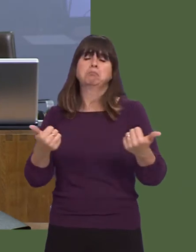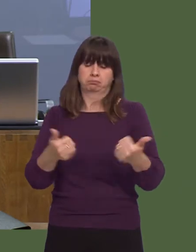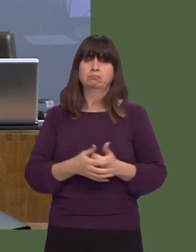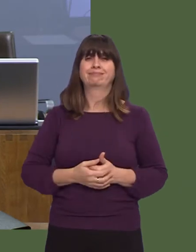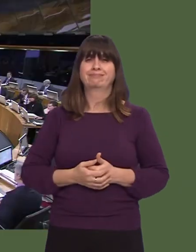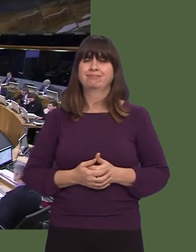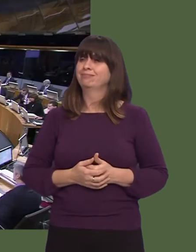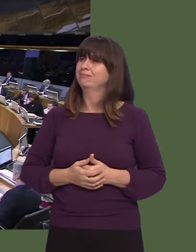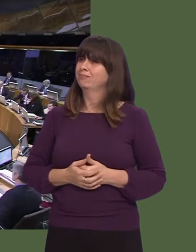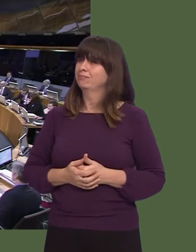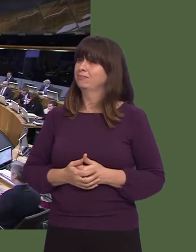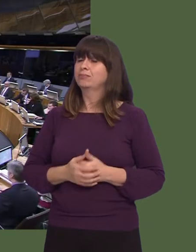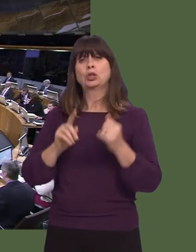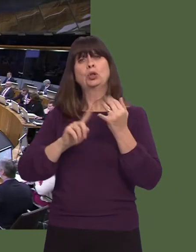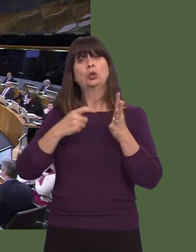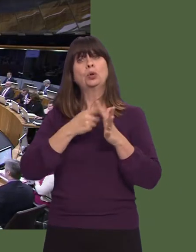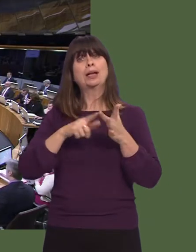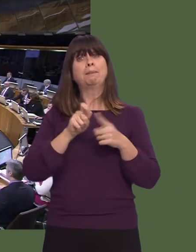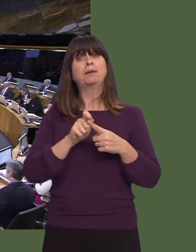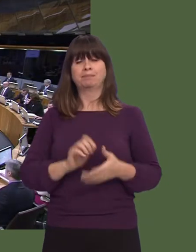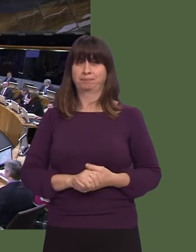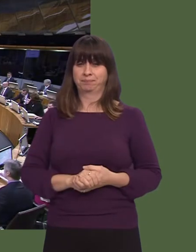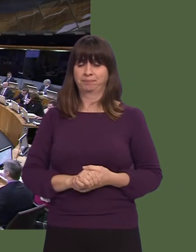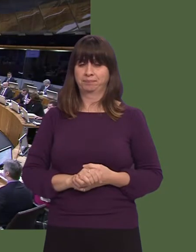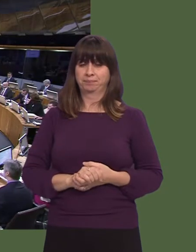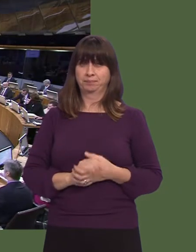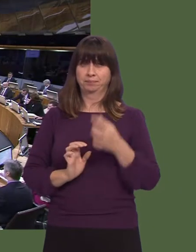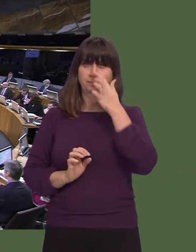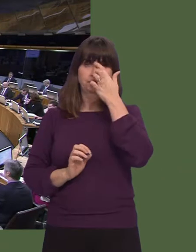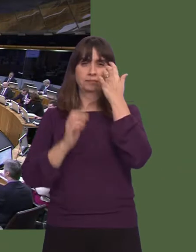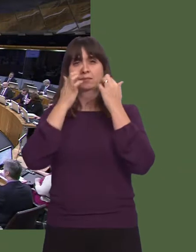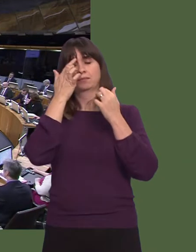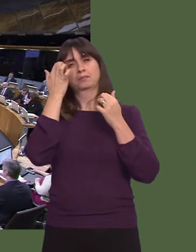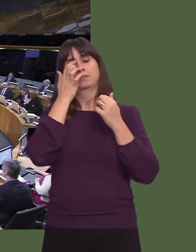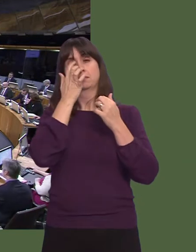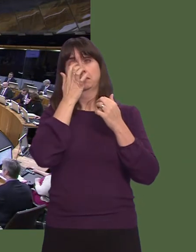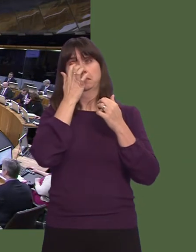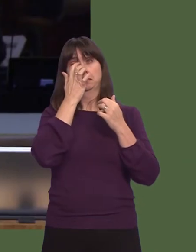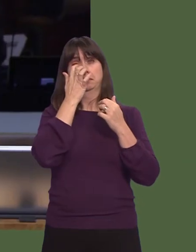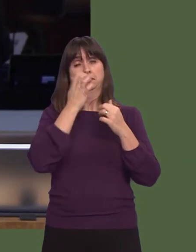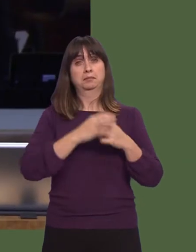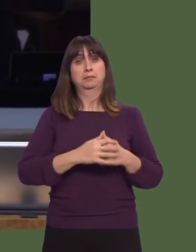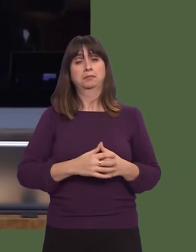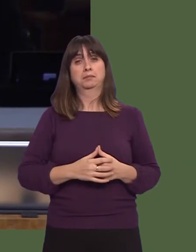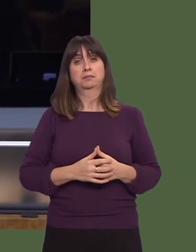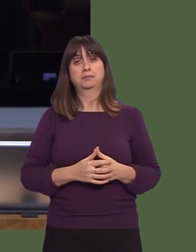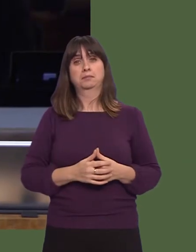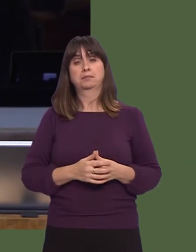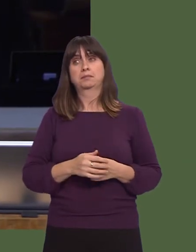Neil Hamilton. Neil Hamilton AM: Diolch yn fawr iawn, Llywydd. I hope that the First Minister will feel that he owes the Assembly a duty of candour on